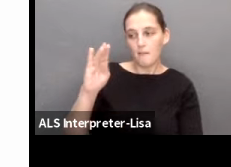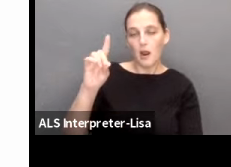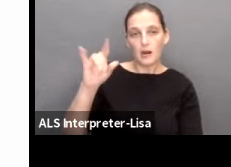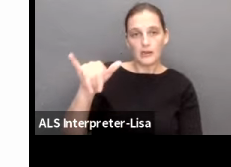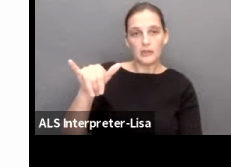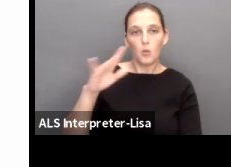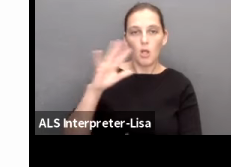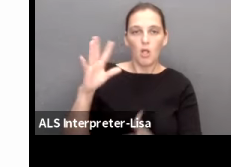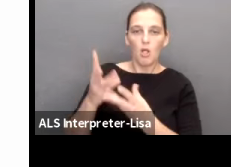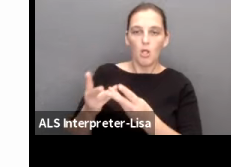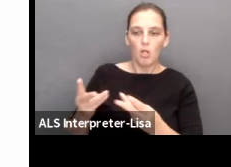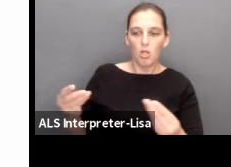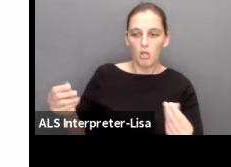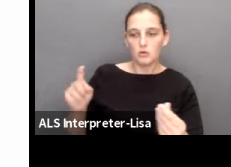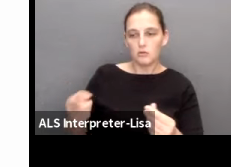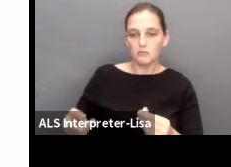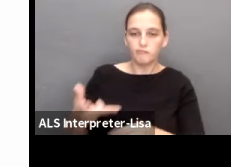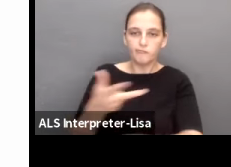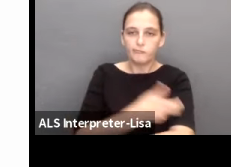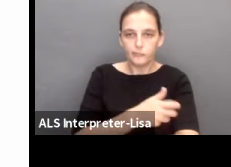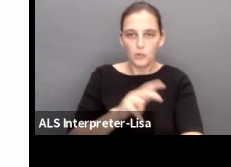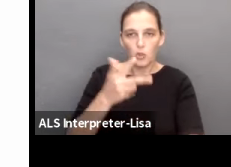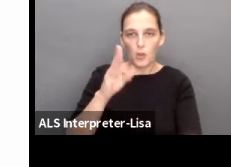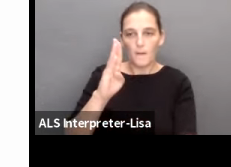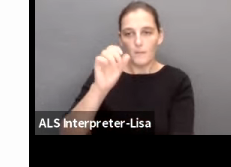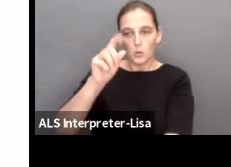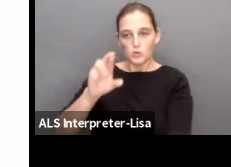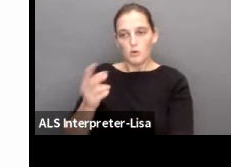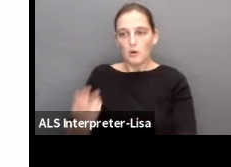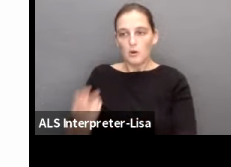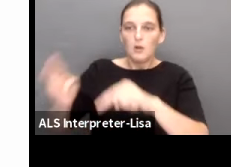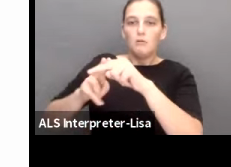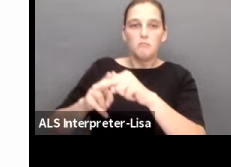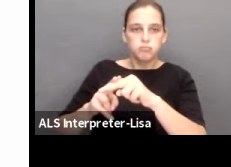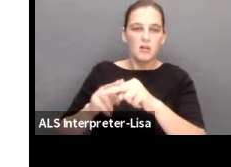shot is recommended for people who have underlying health conditions,